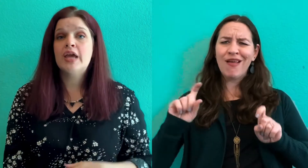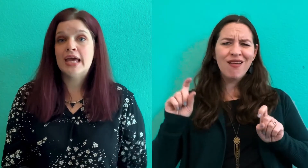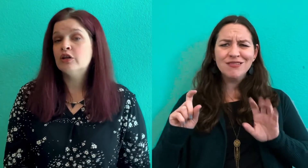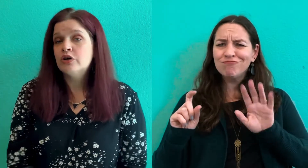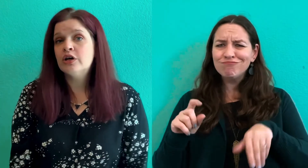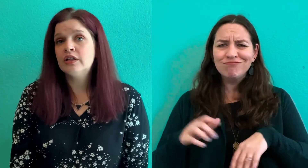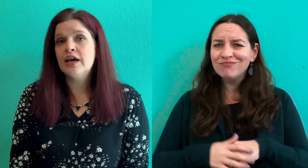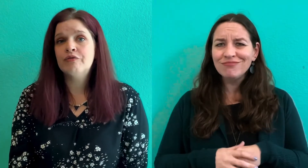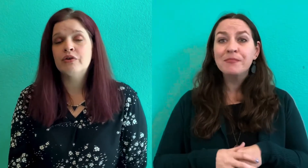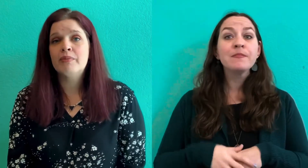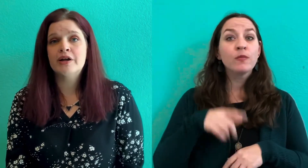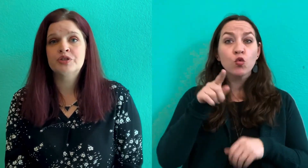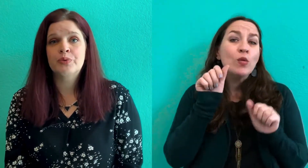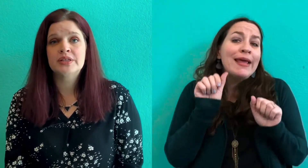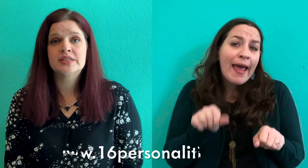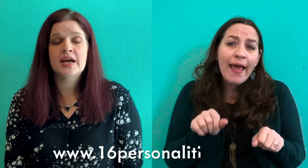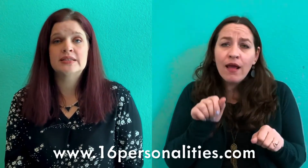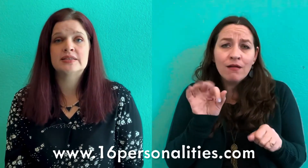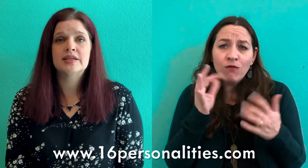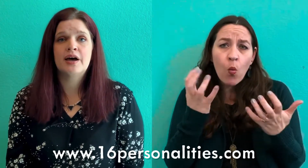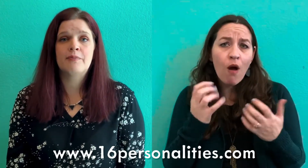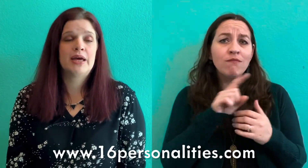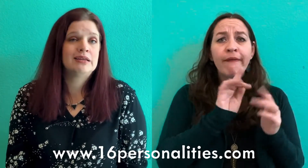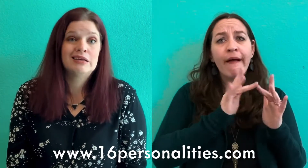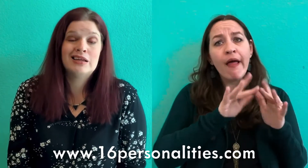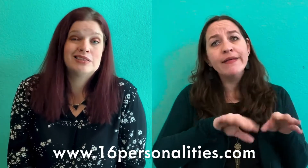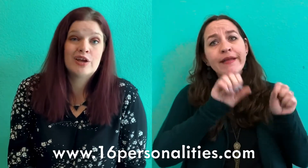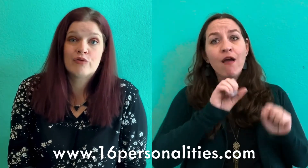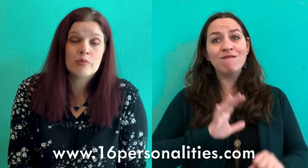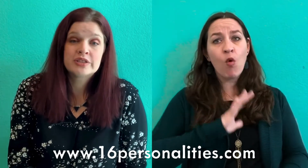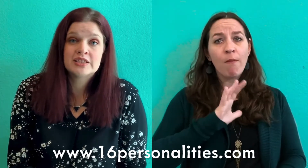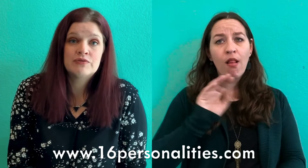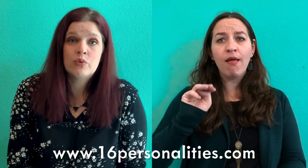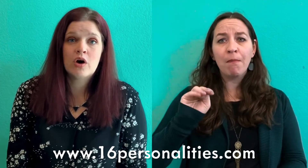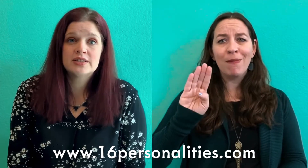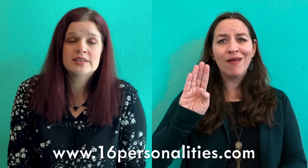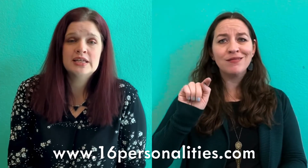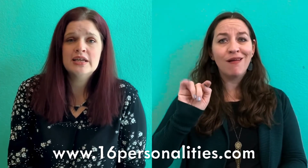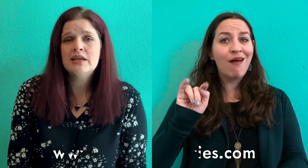ou can look online for a Myers Briggs test and take a formal test if you want to see it.